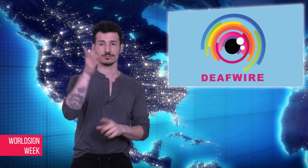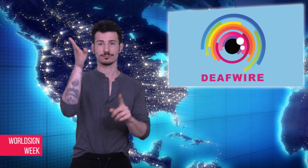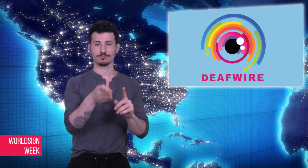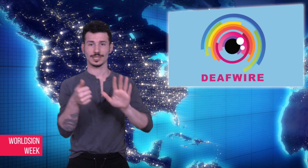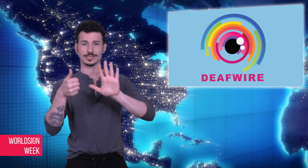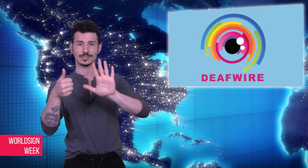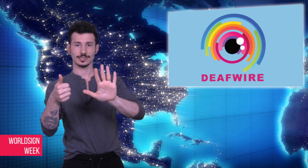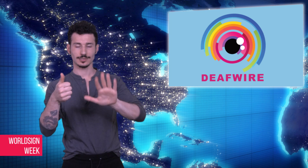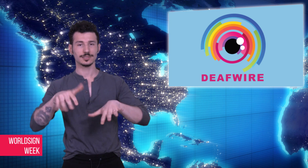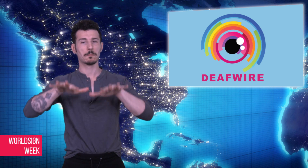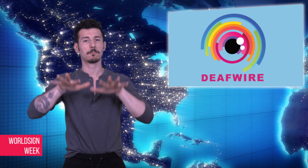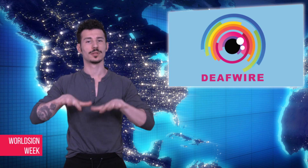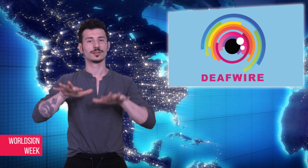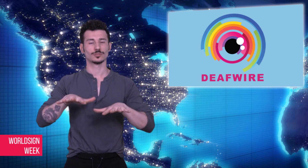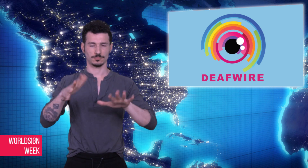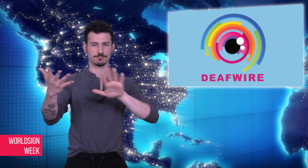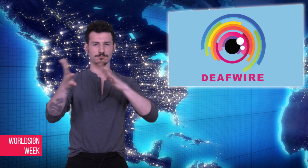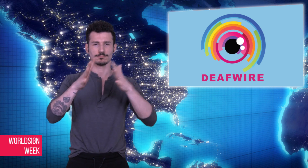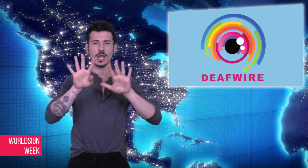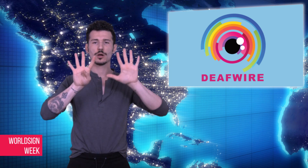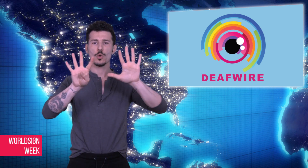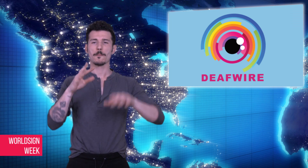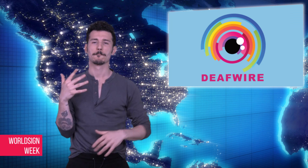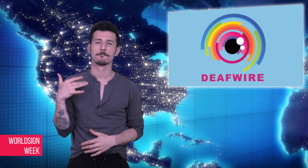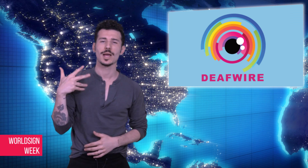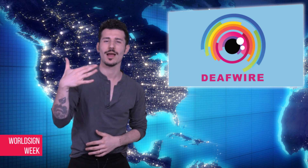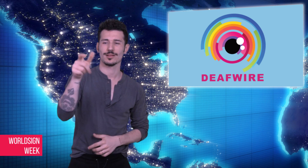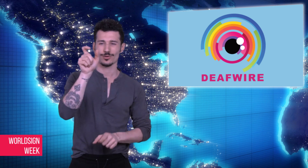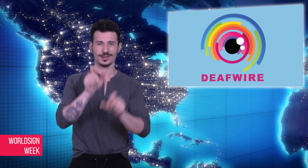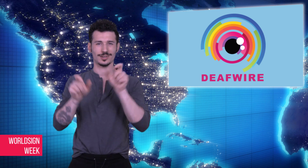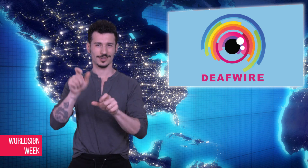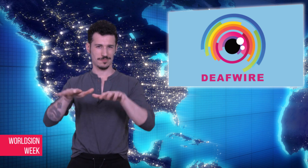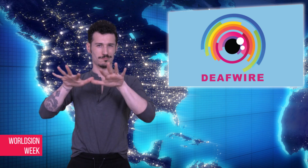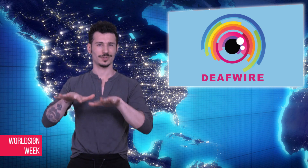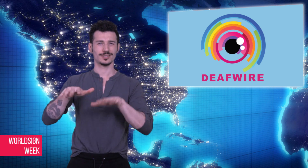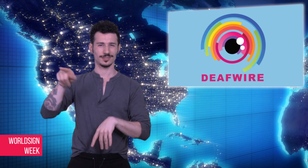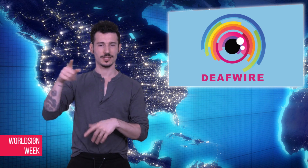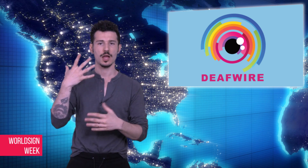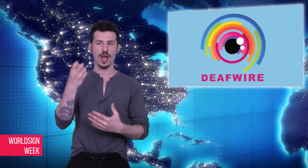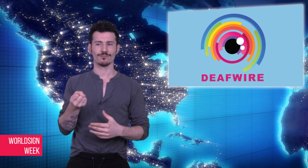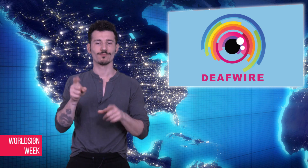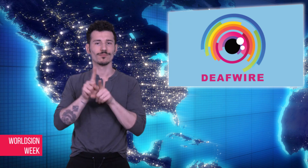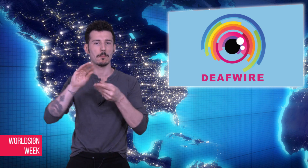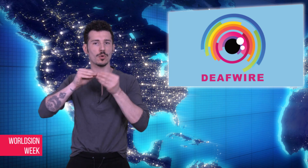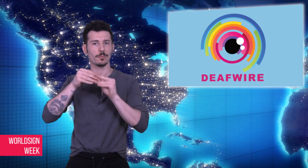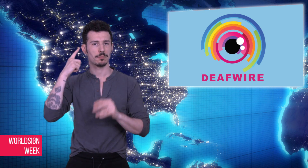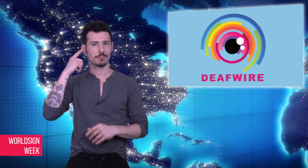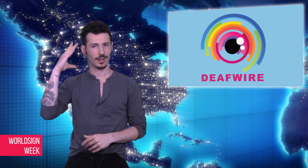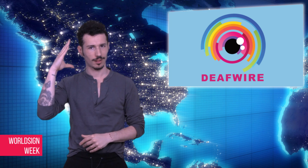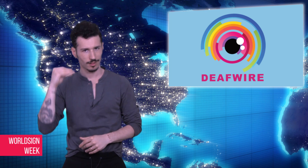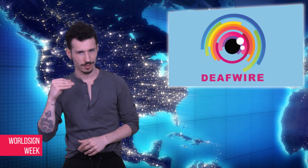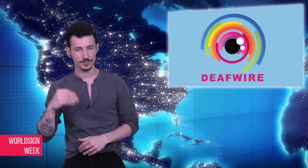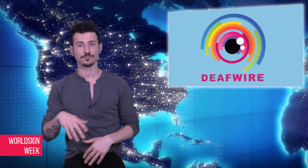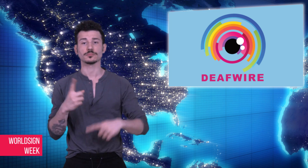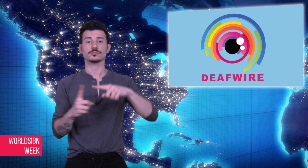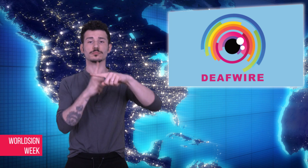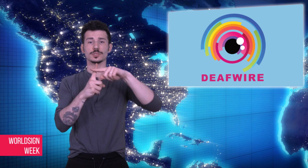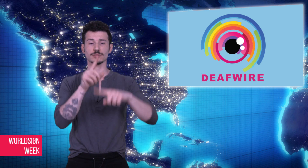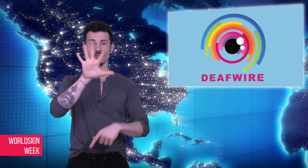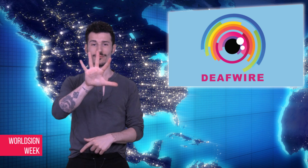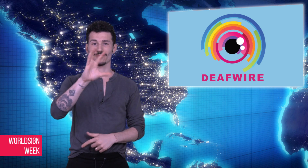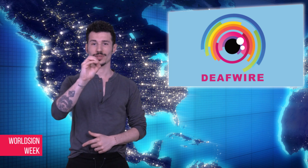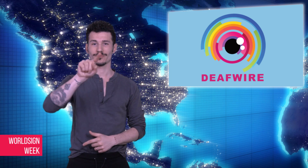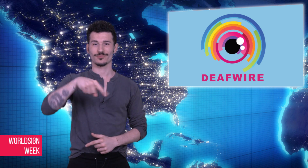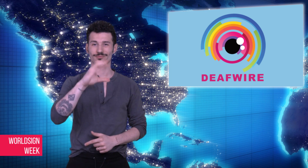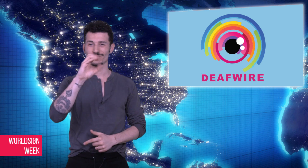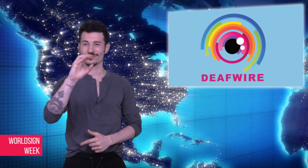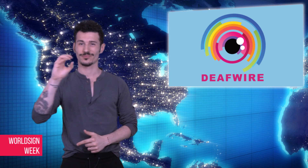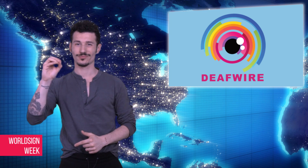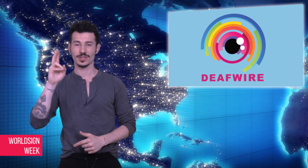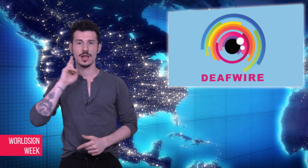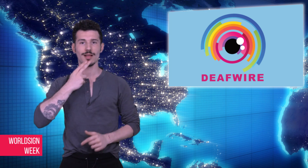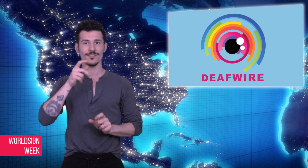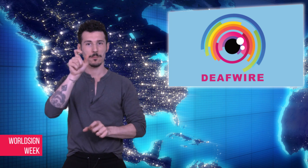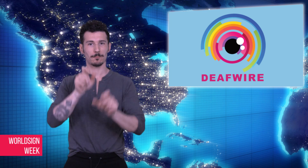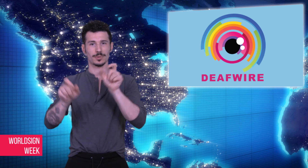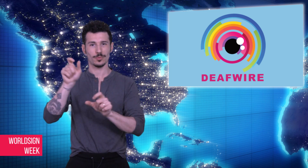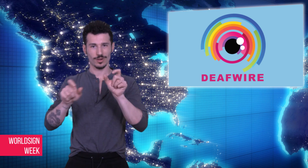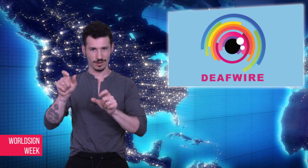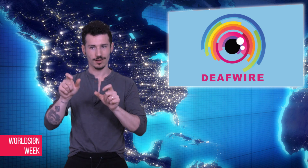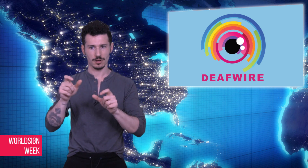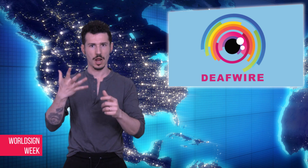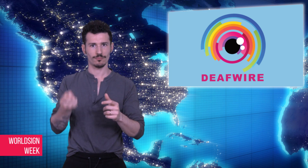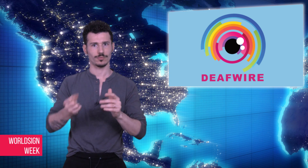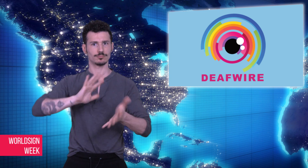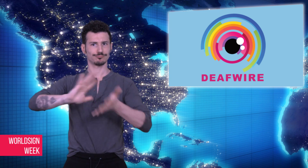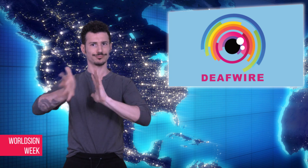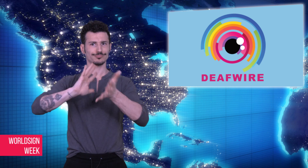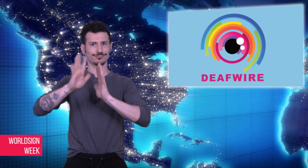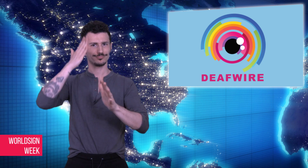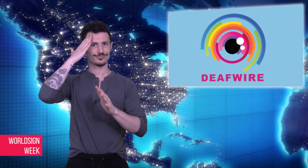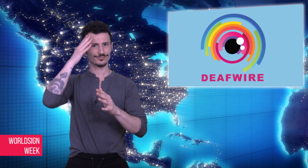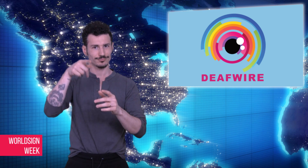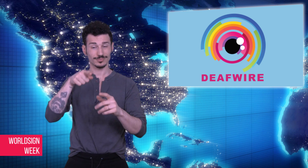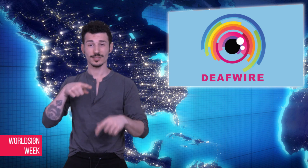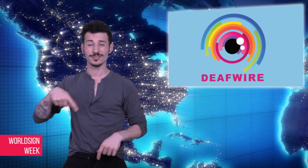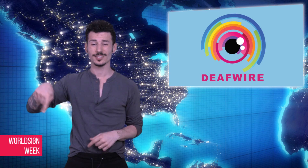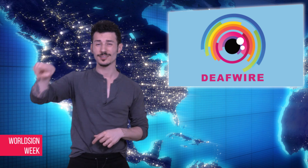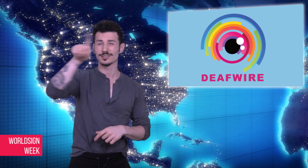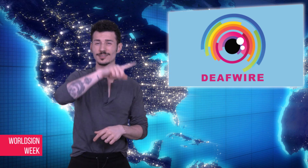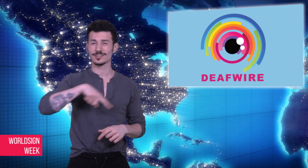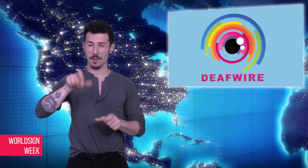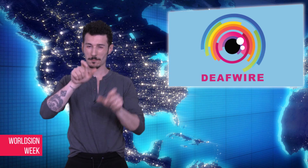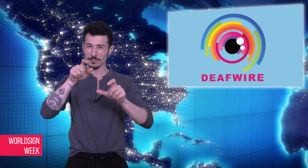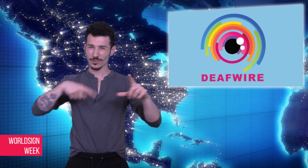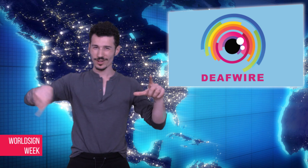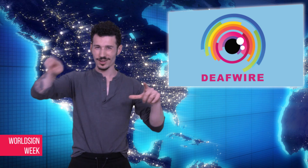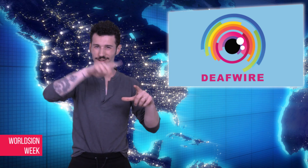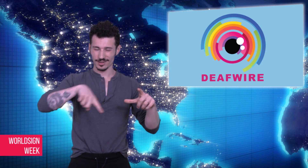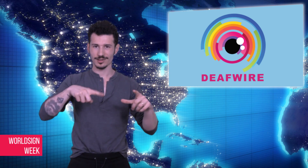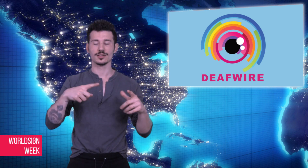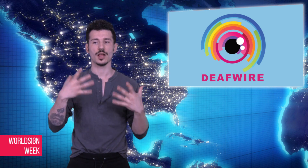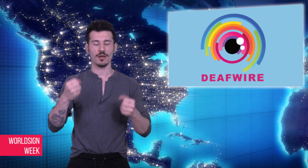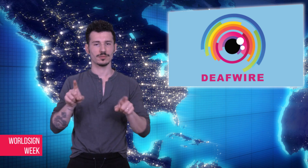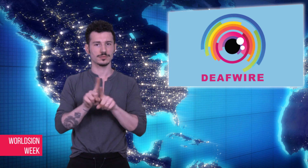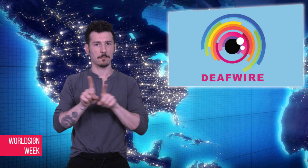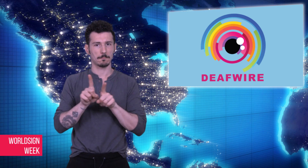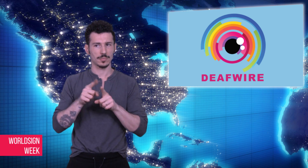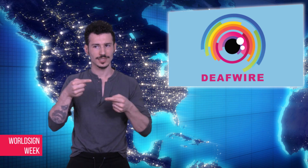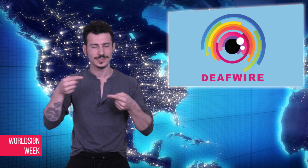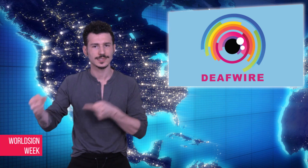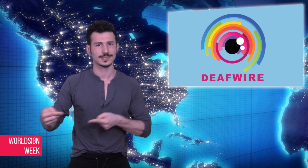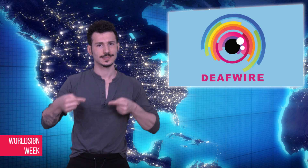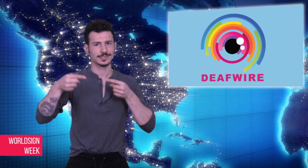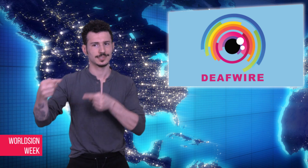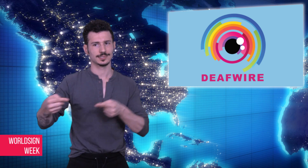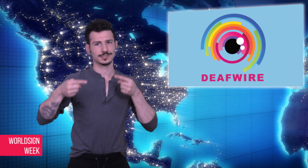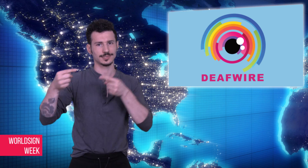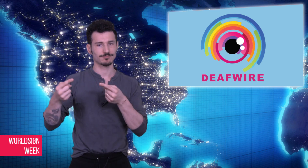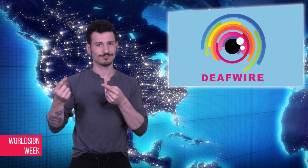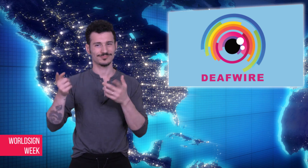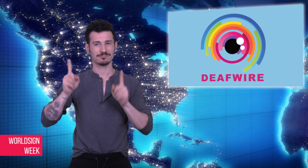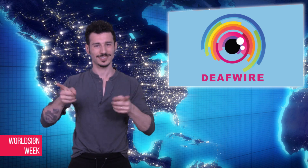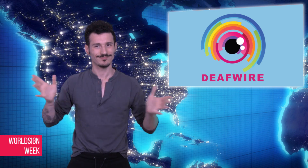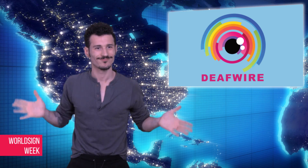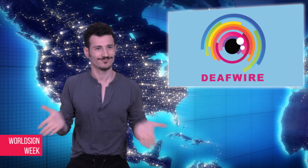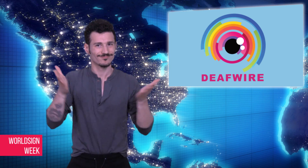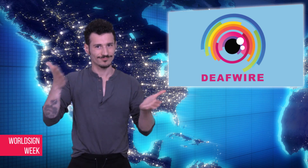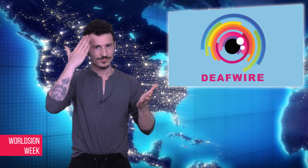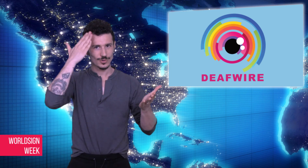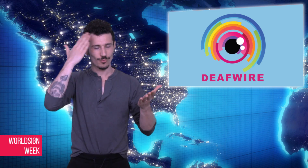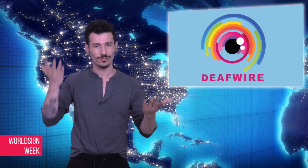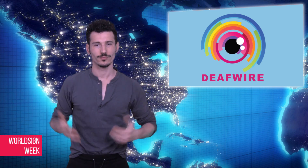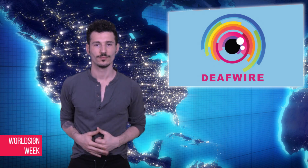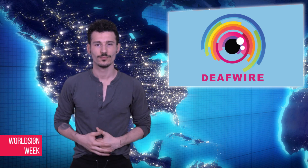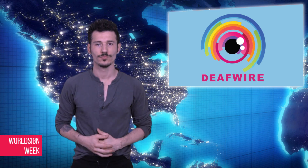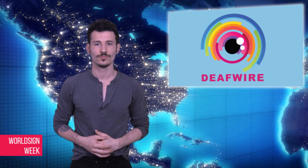50,000 Deaf Britons who British Sign Language.